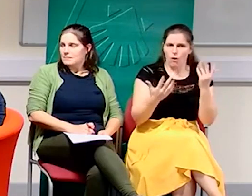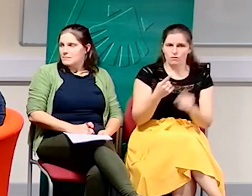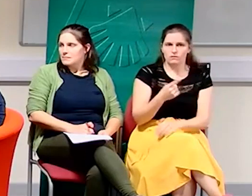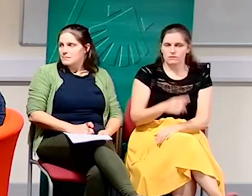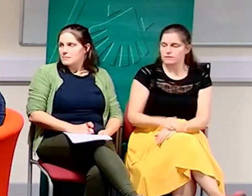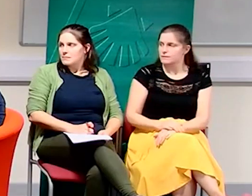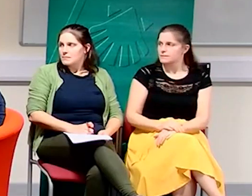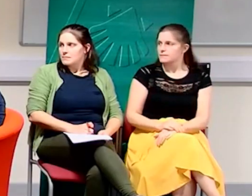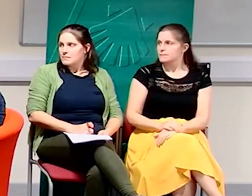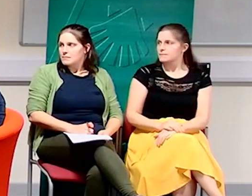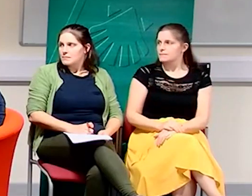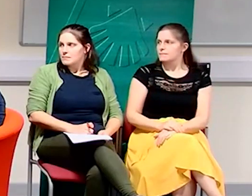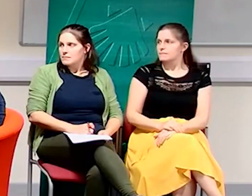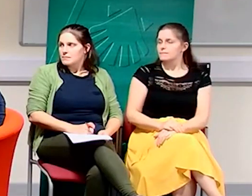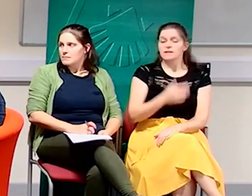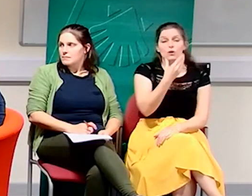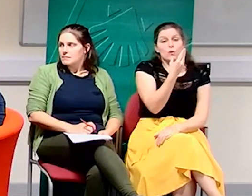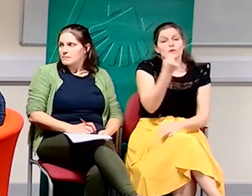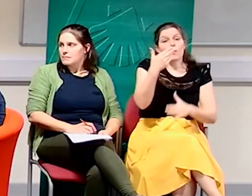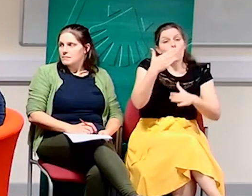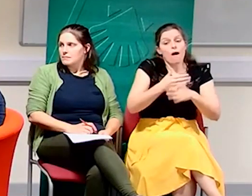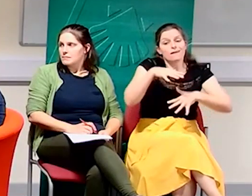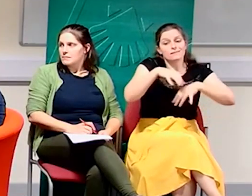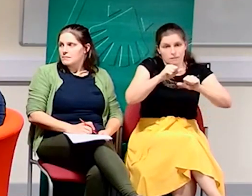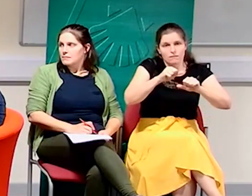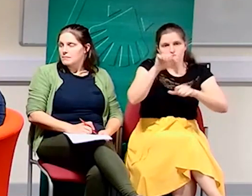so there there's some work that has been done there that's been part of that review and then